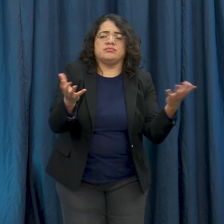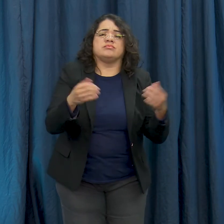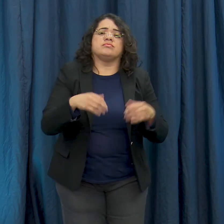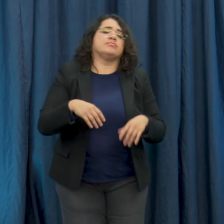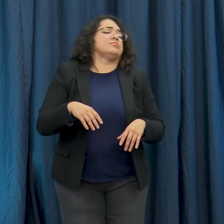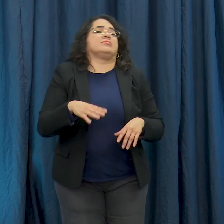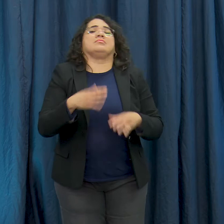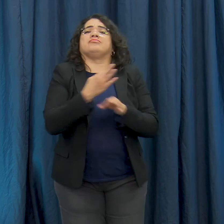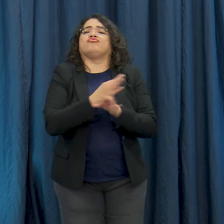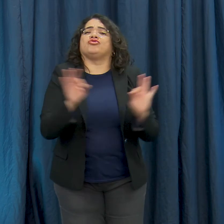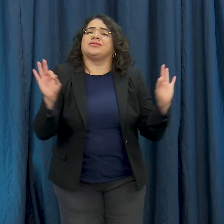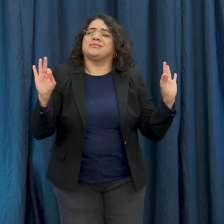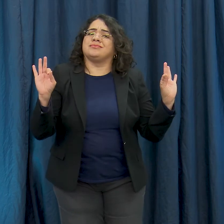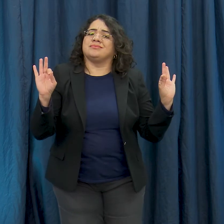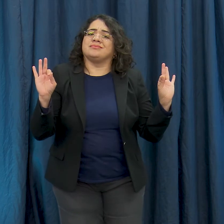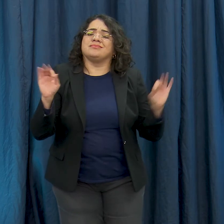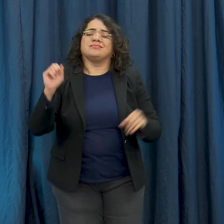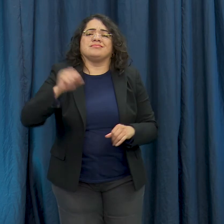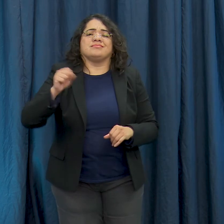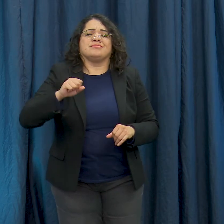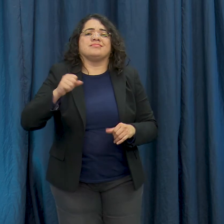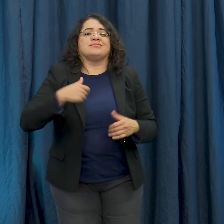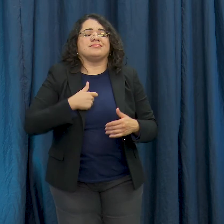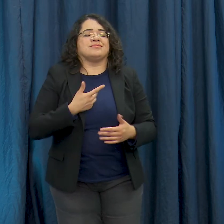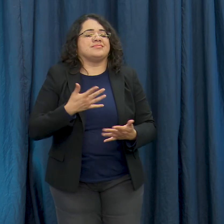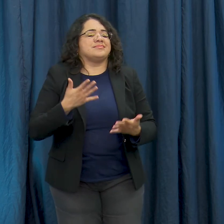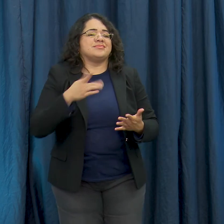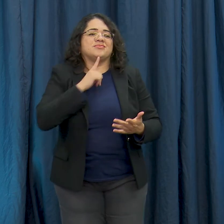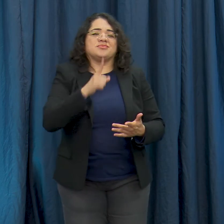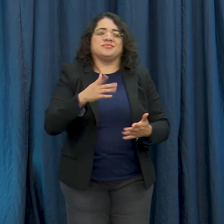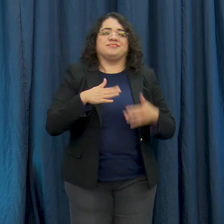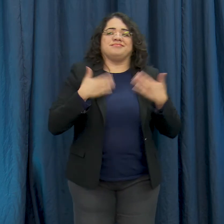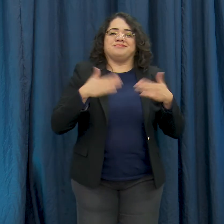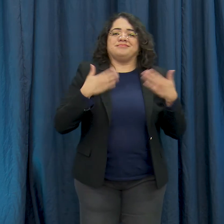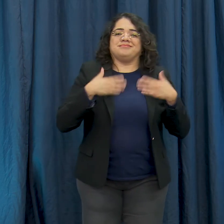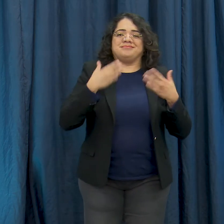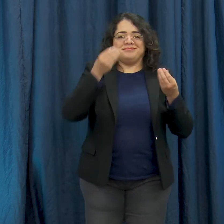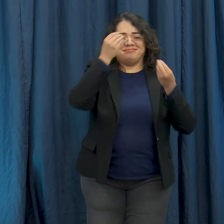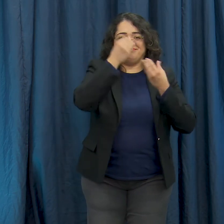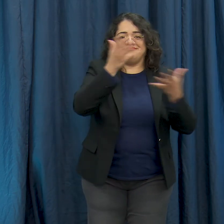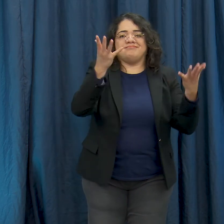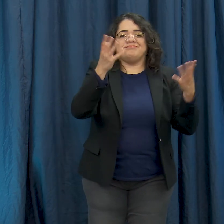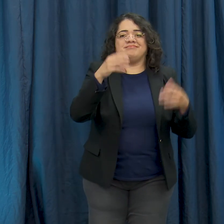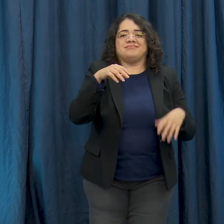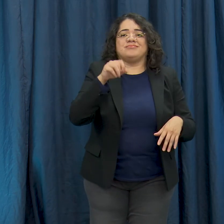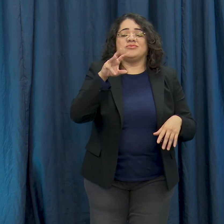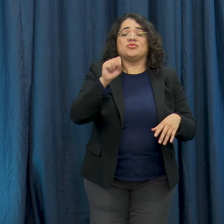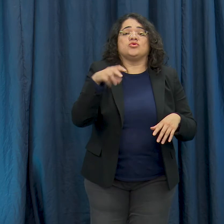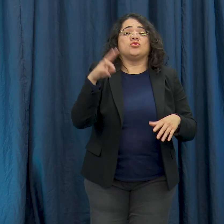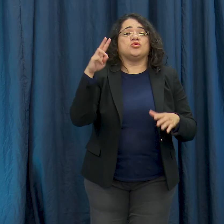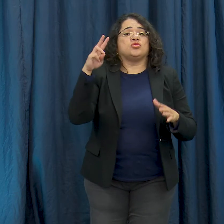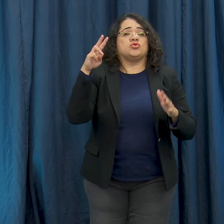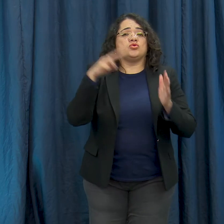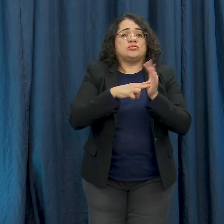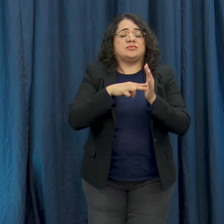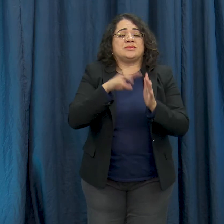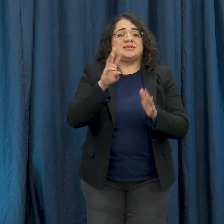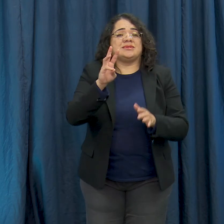yes a anunciar que esta distribution do dos mil se sienta z-- cajas de alimentos